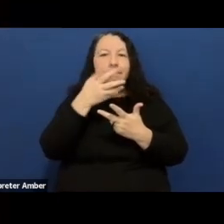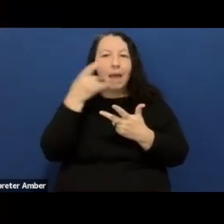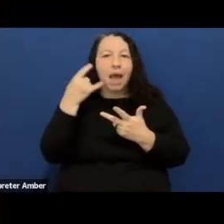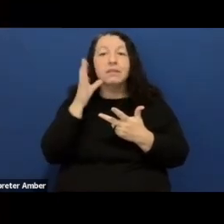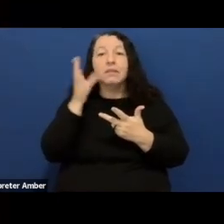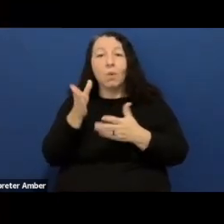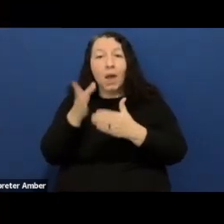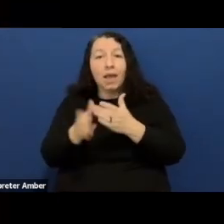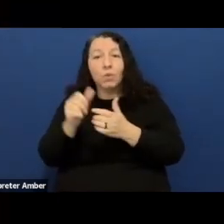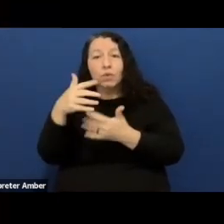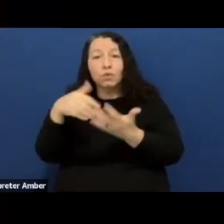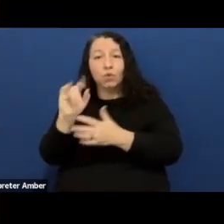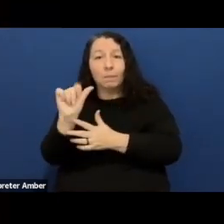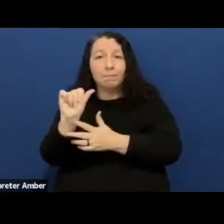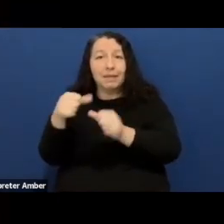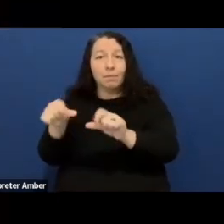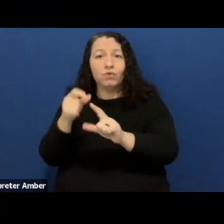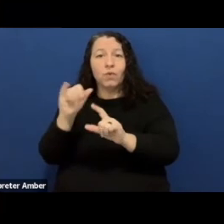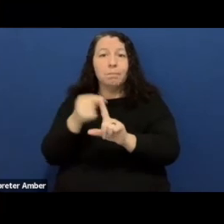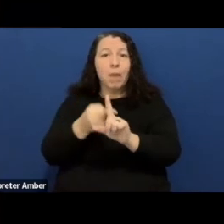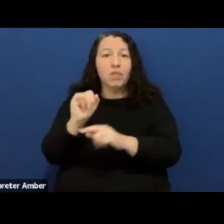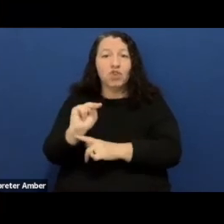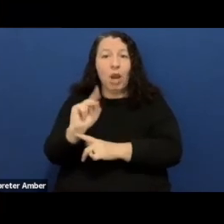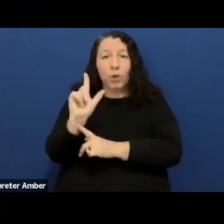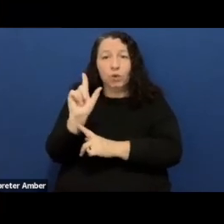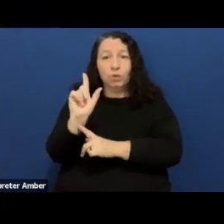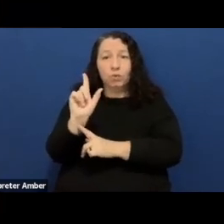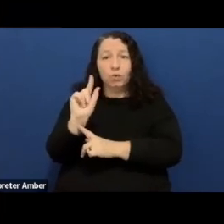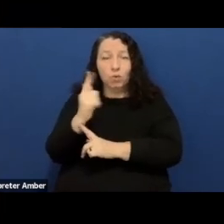masks. And I’ll close with a social media from